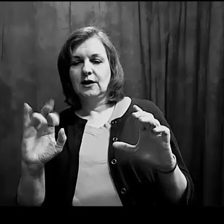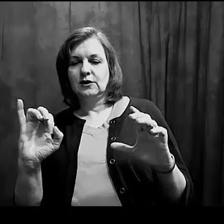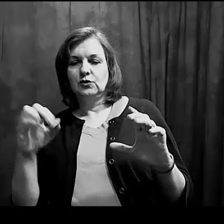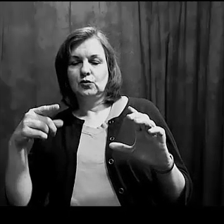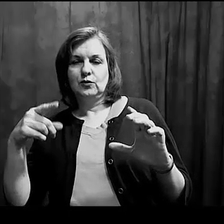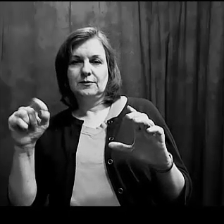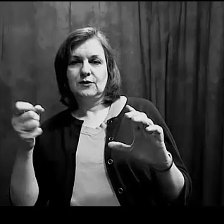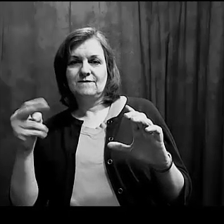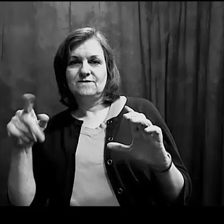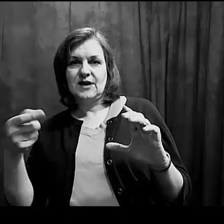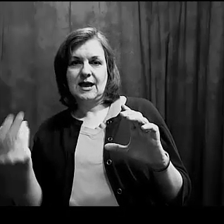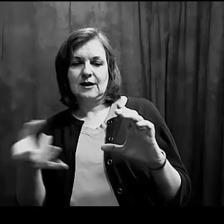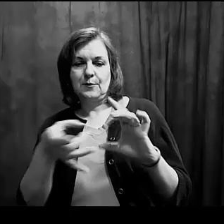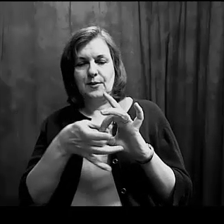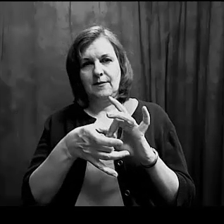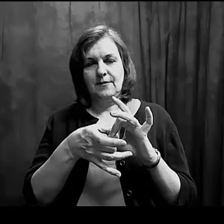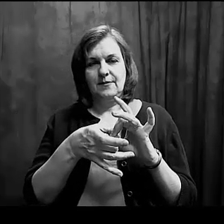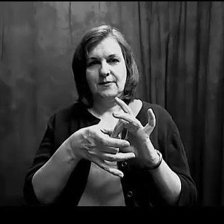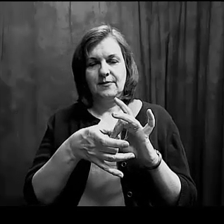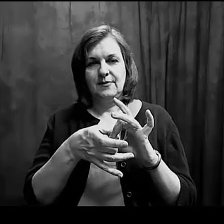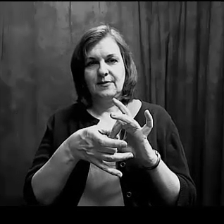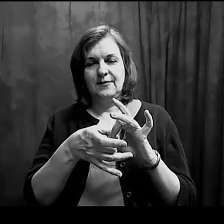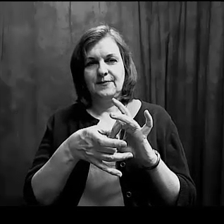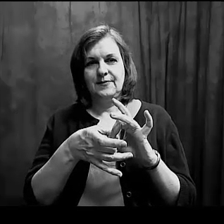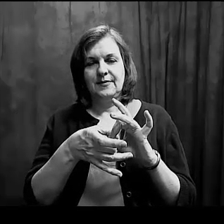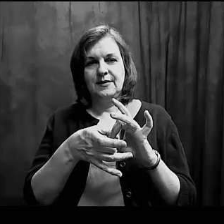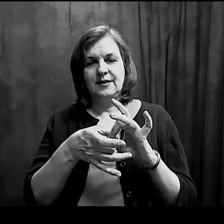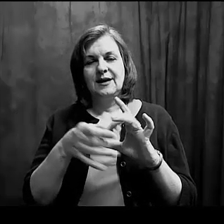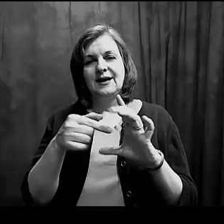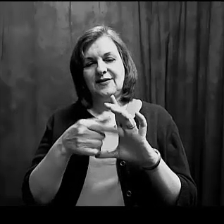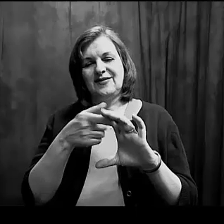the active site stresses the bonds